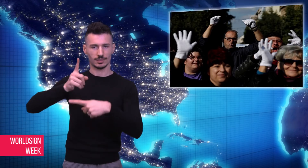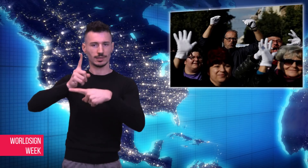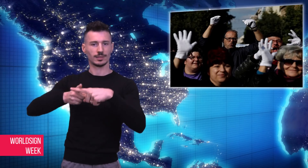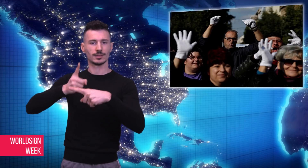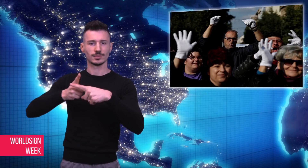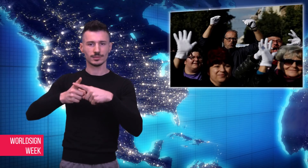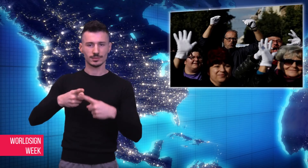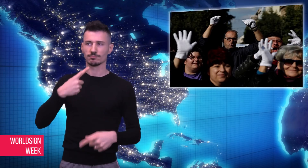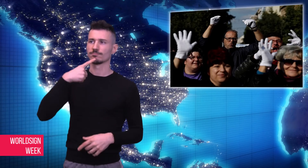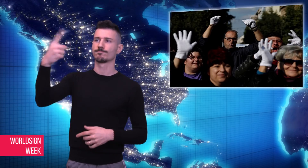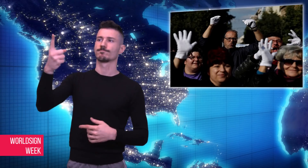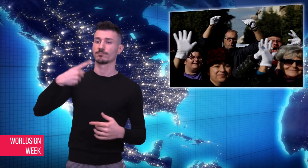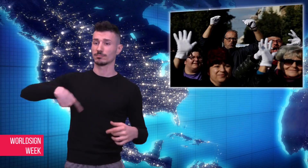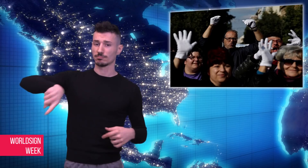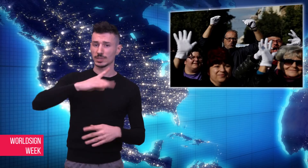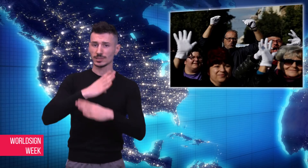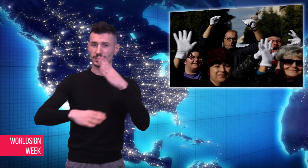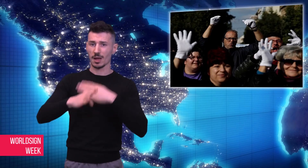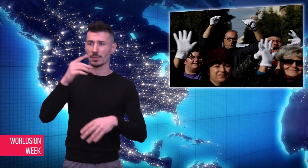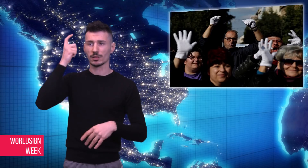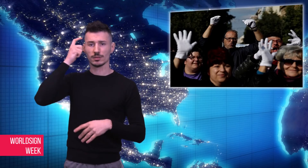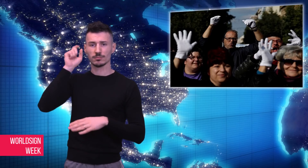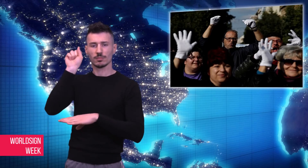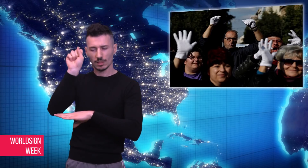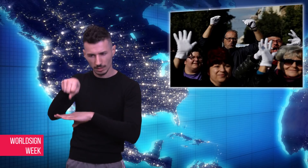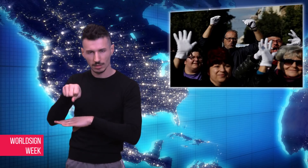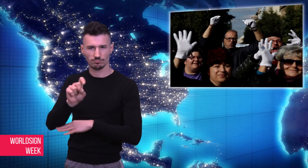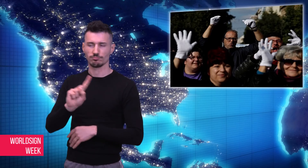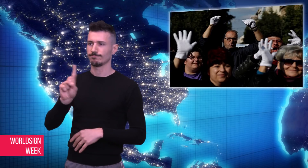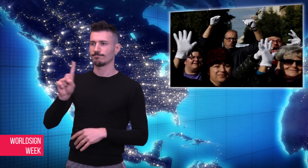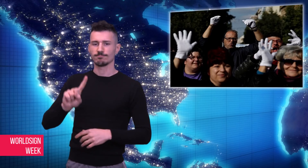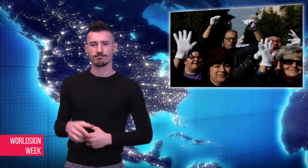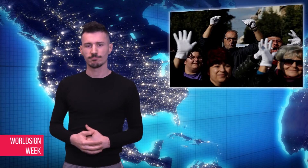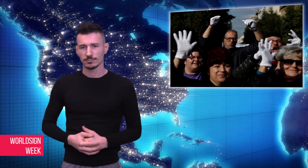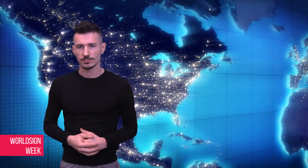office, chanting “the disabled will not bow their heads”.